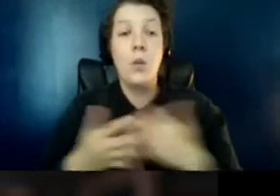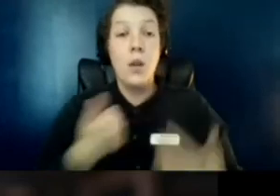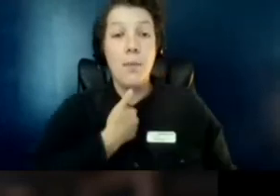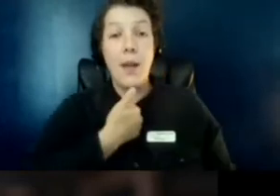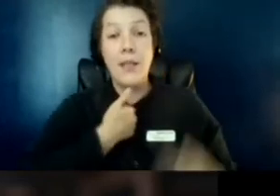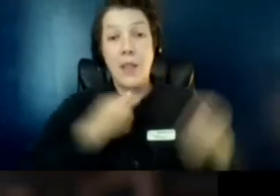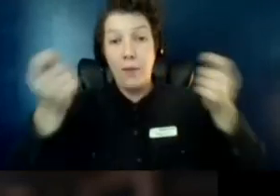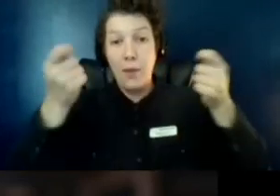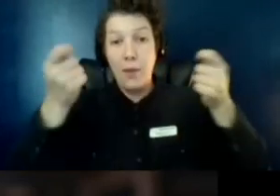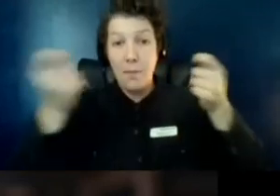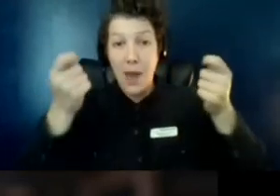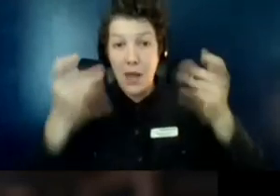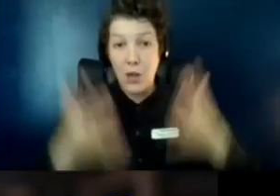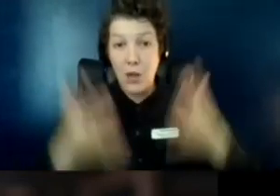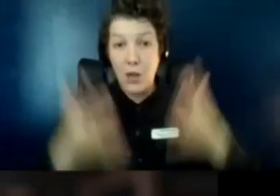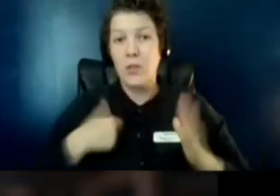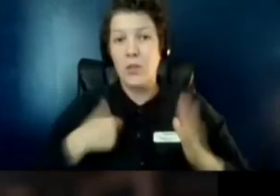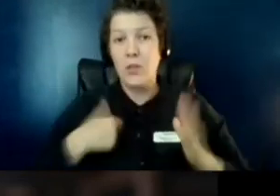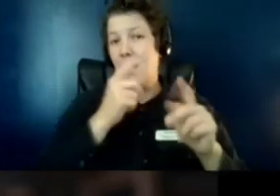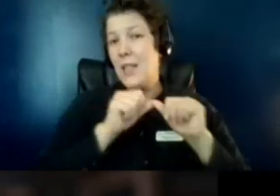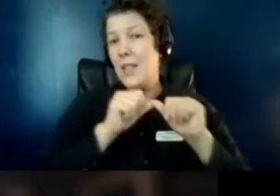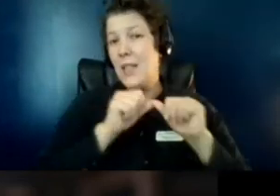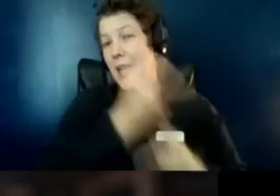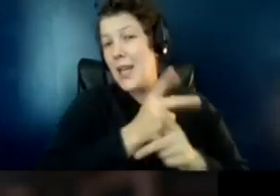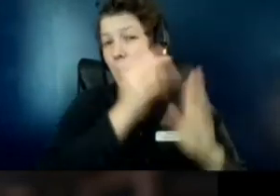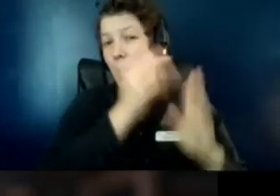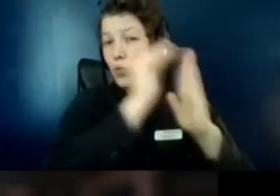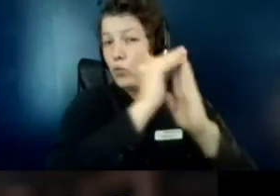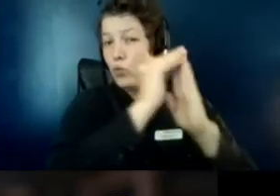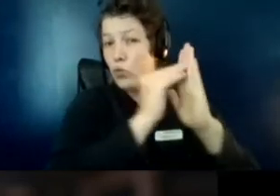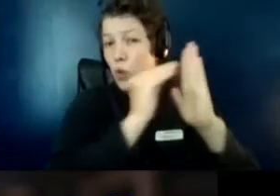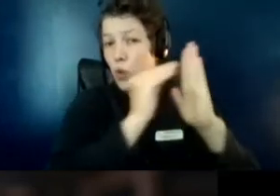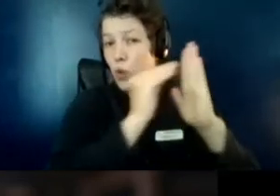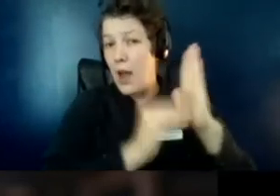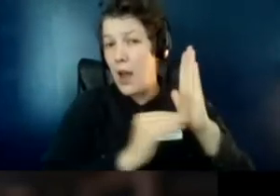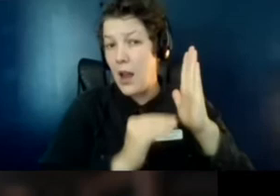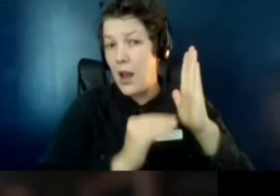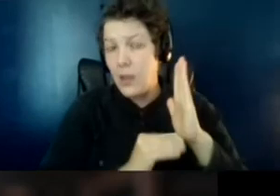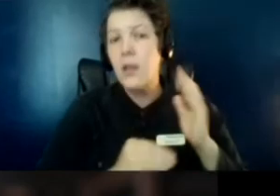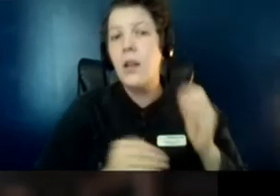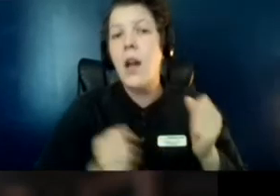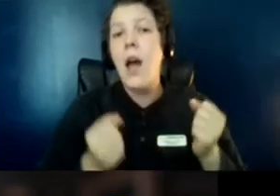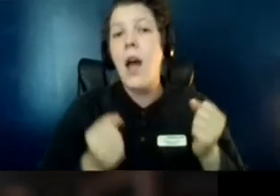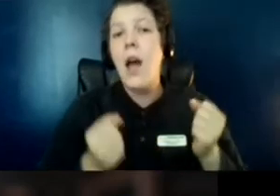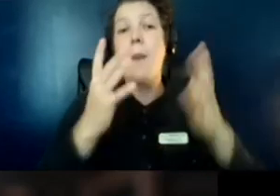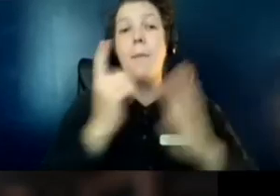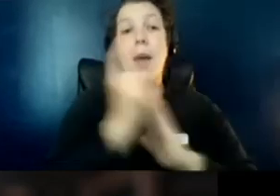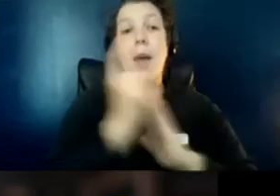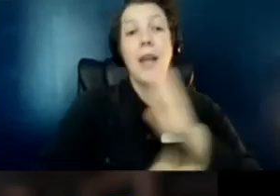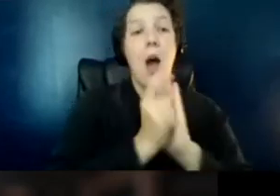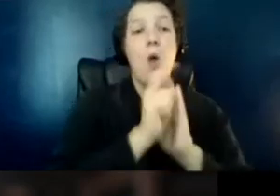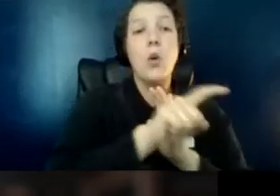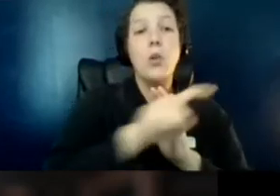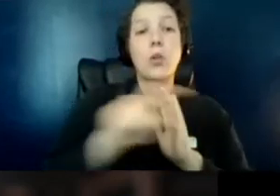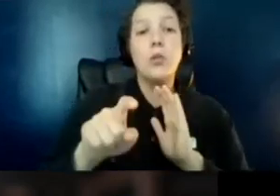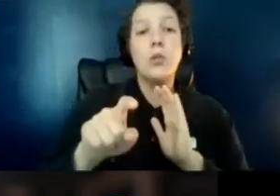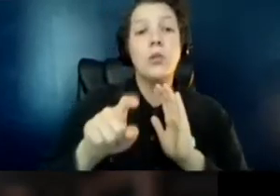spending being exposed to folks and make sure that that's built in. Companies like INTUIT